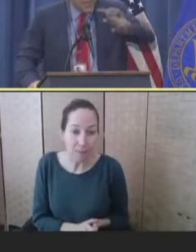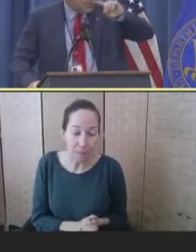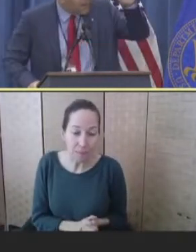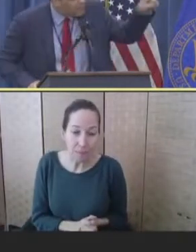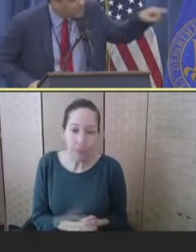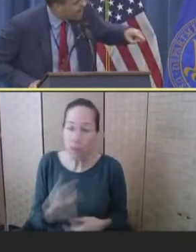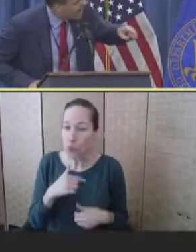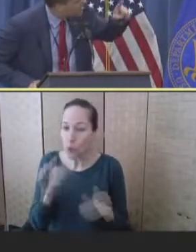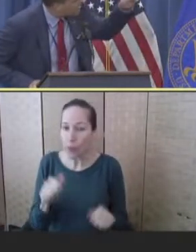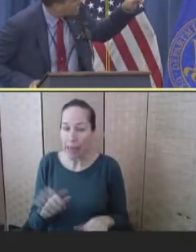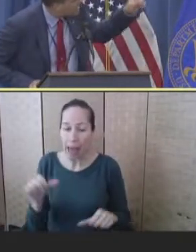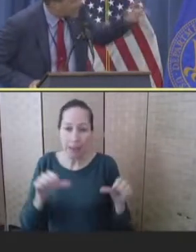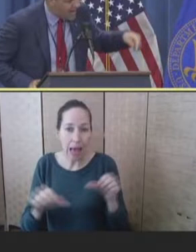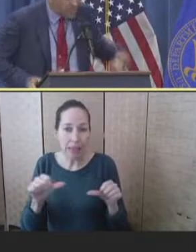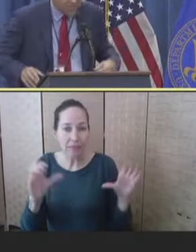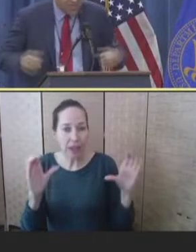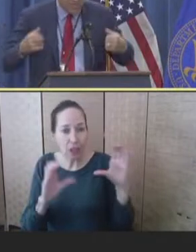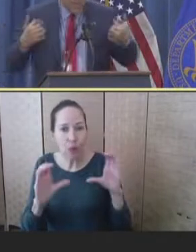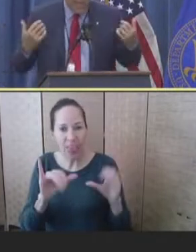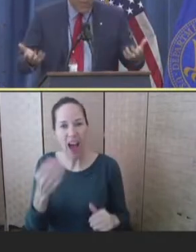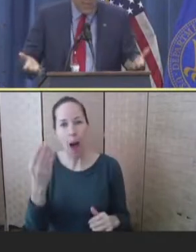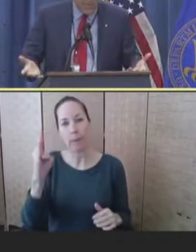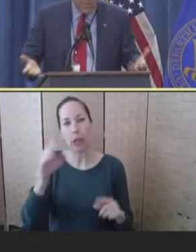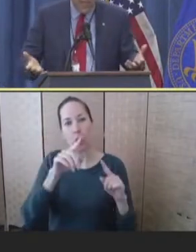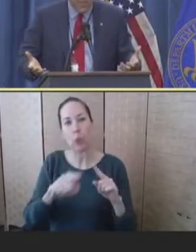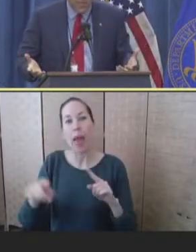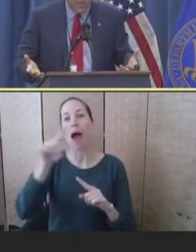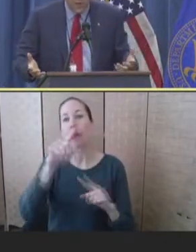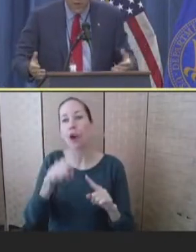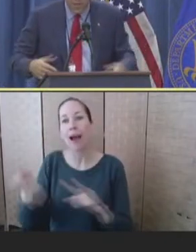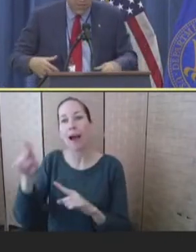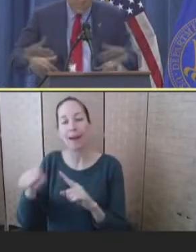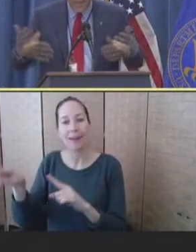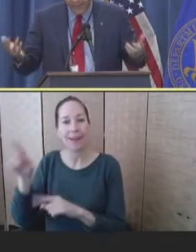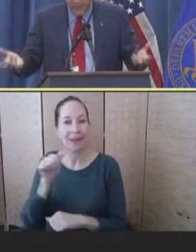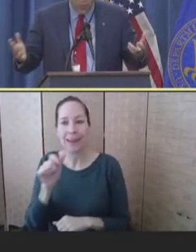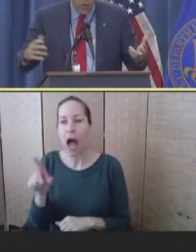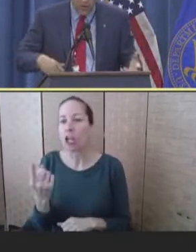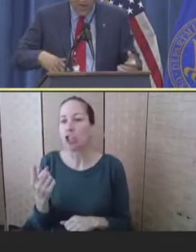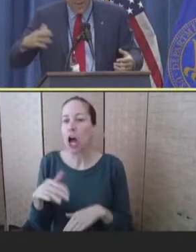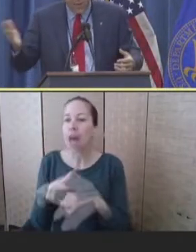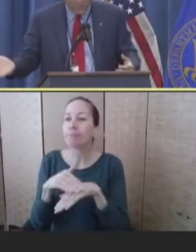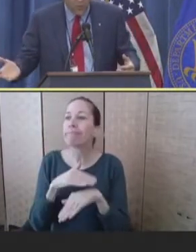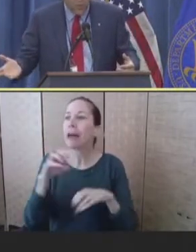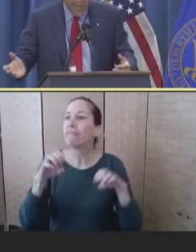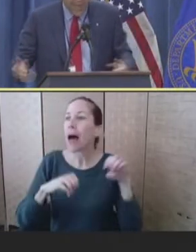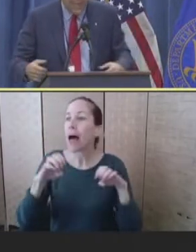That's what my blue arrows mean, is that I'm not just evaluating these vaccines in order to just say, does it work or not, I'm going to throw it away.